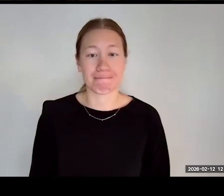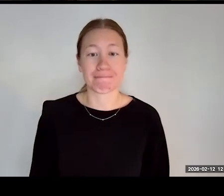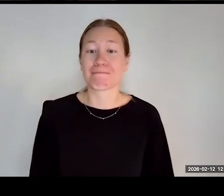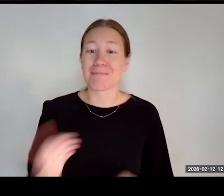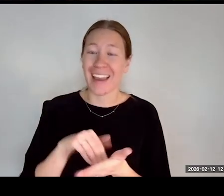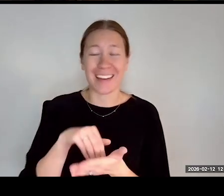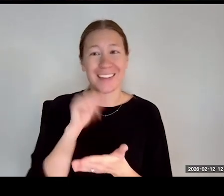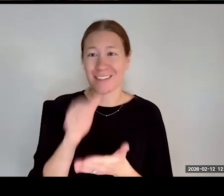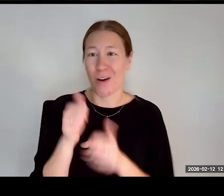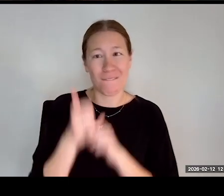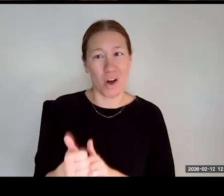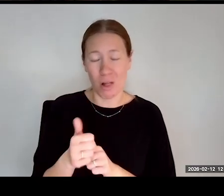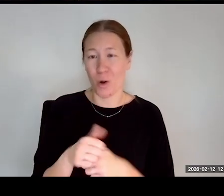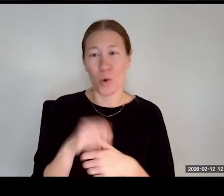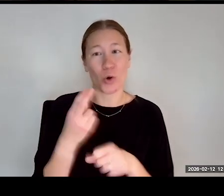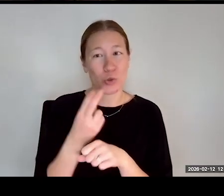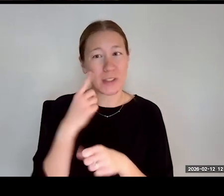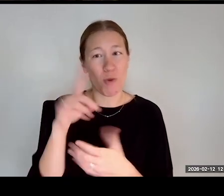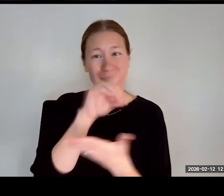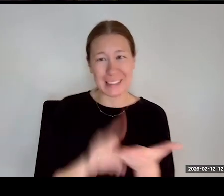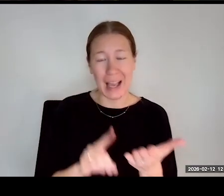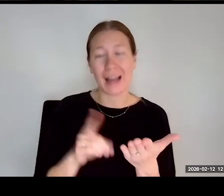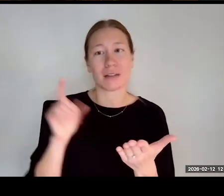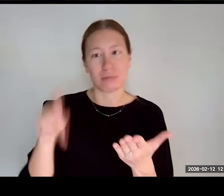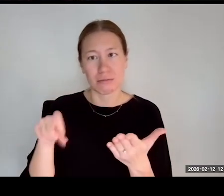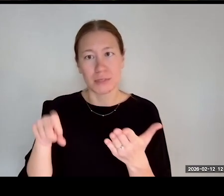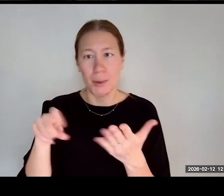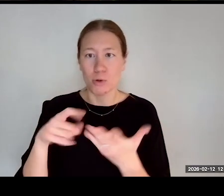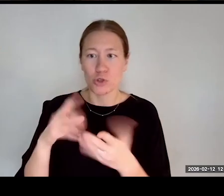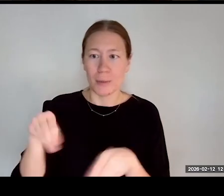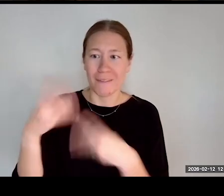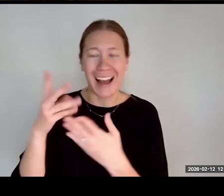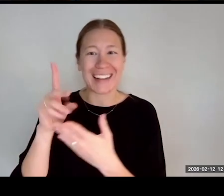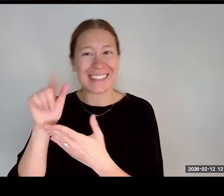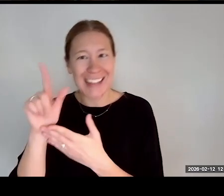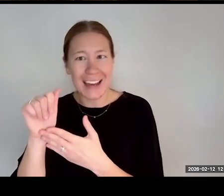They are meant to represent interconnected data. They need to have a defined header row,